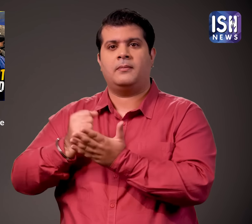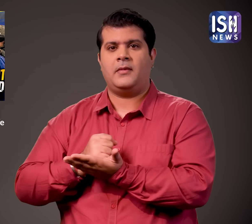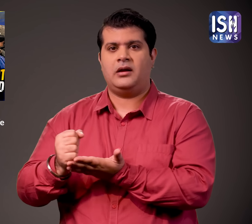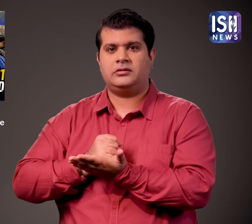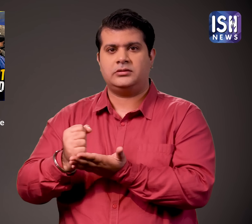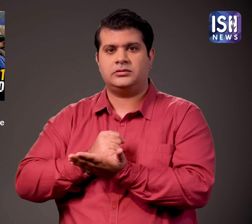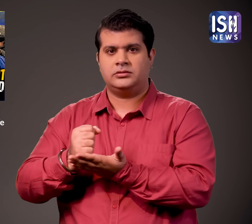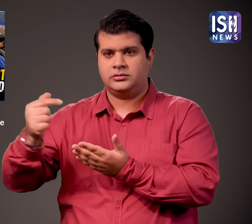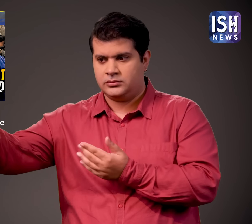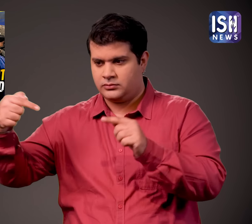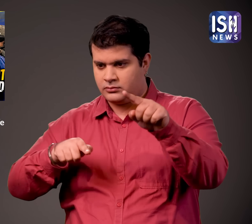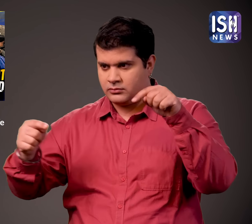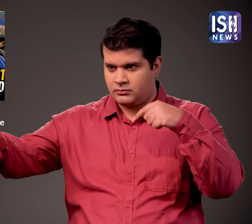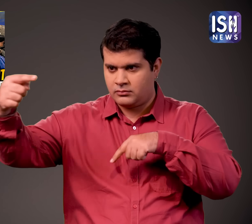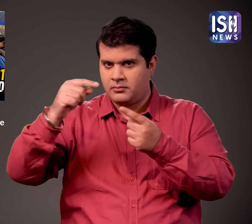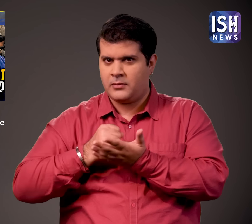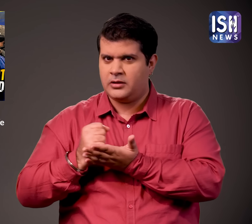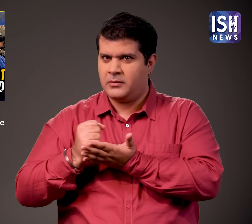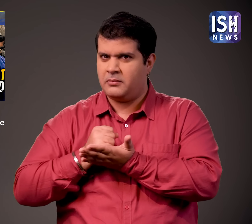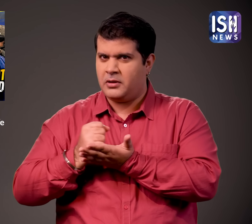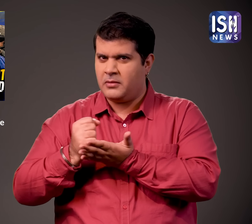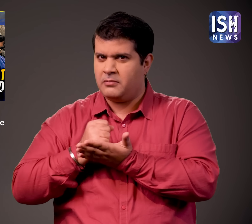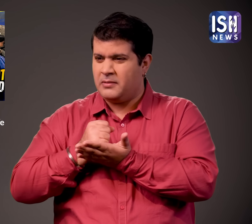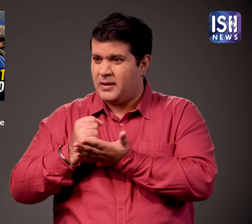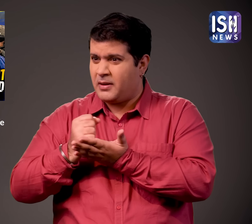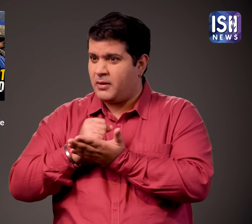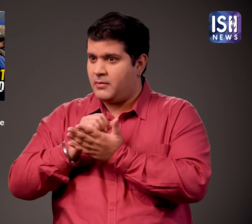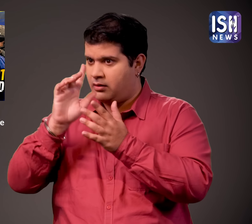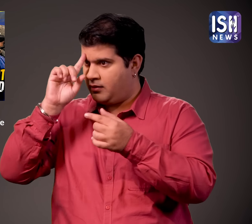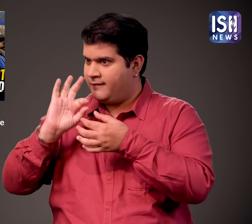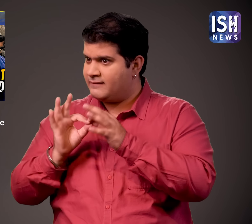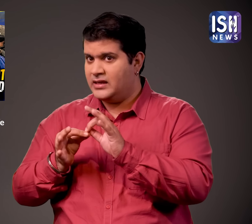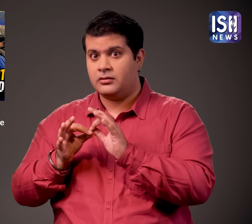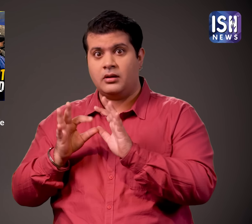and practised the entire mission many times in this model building.